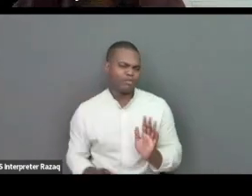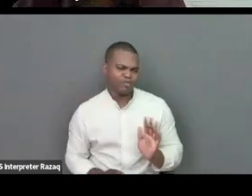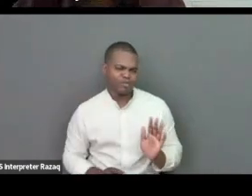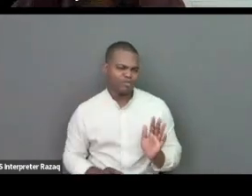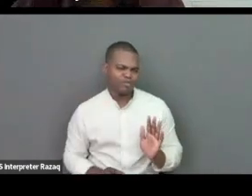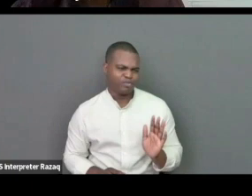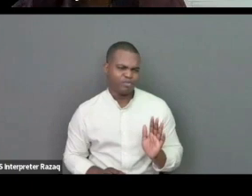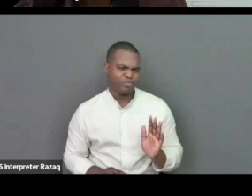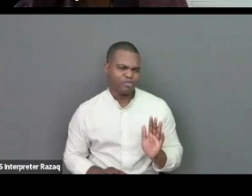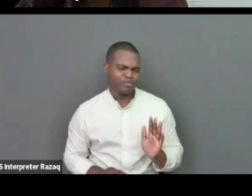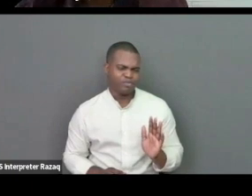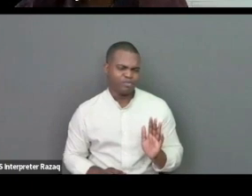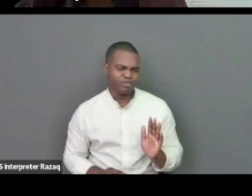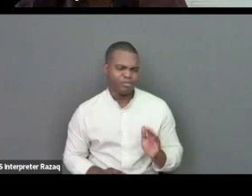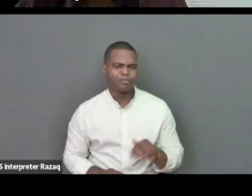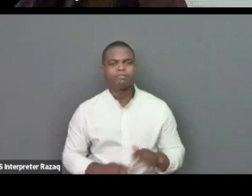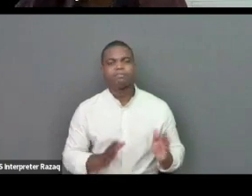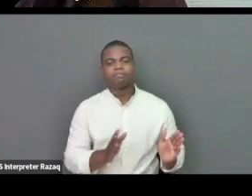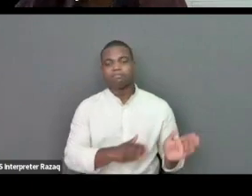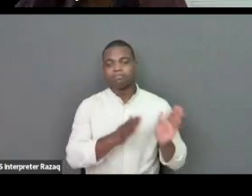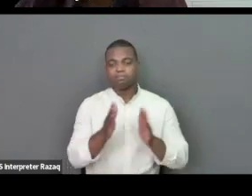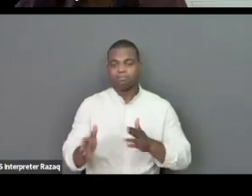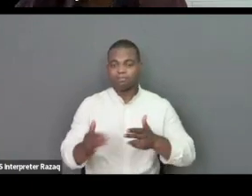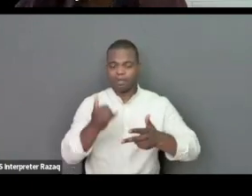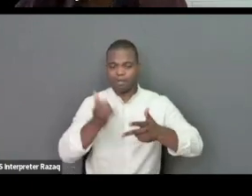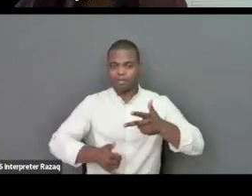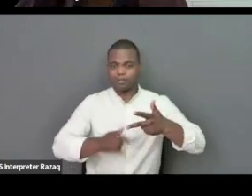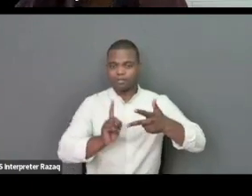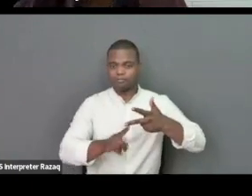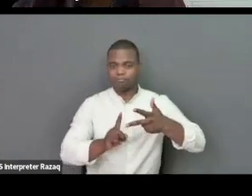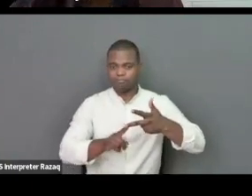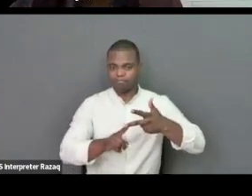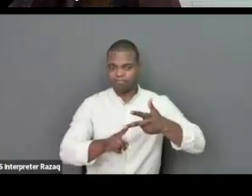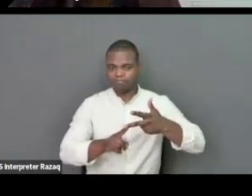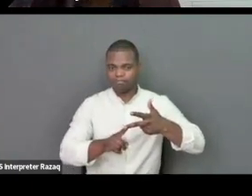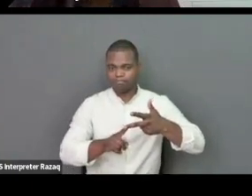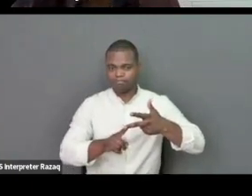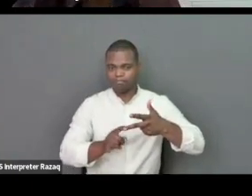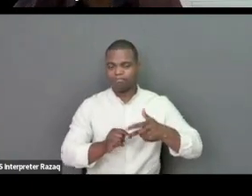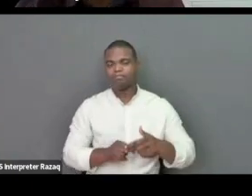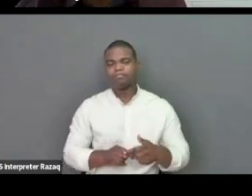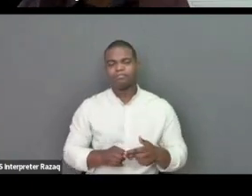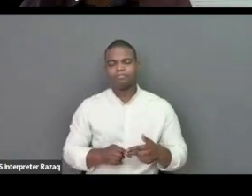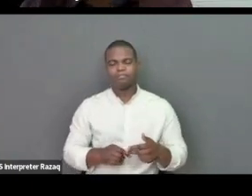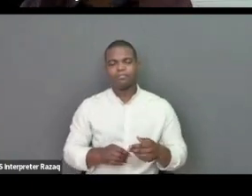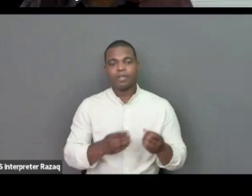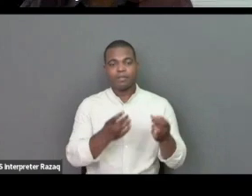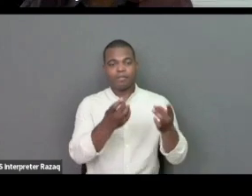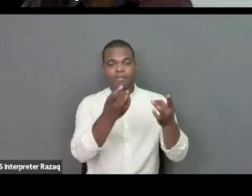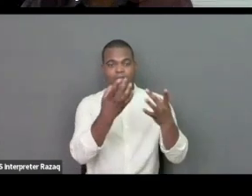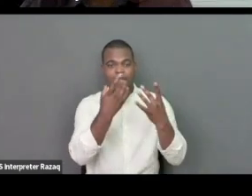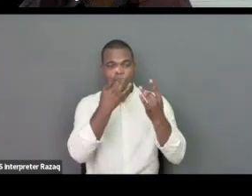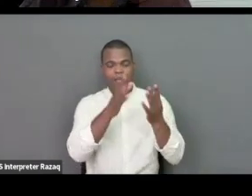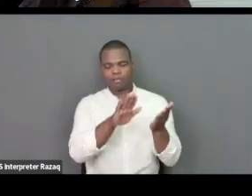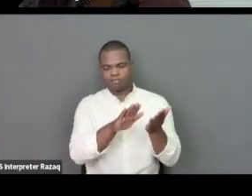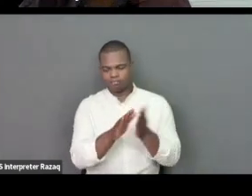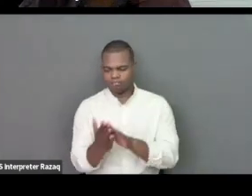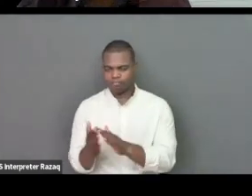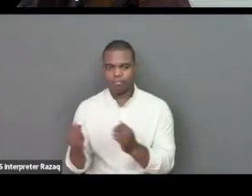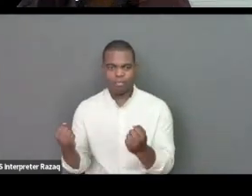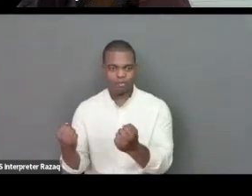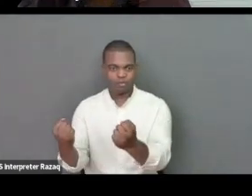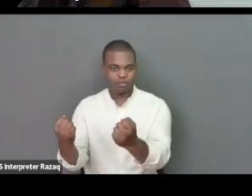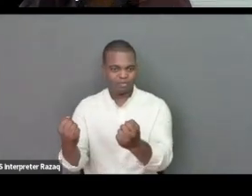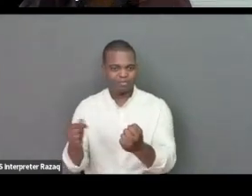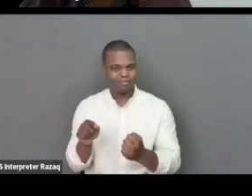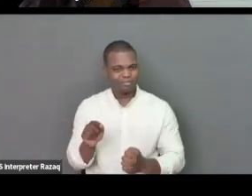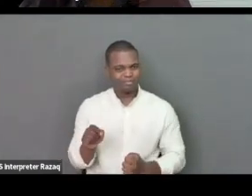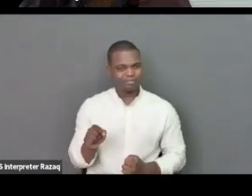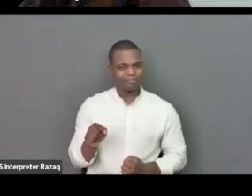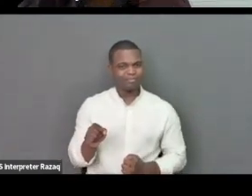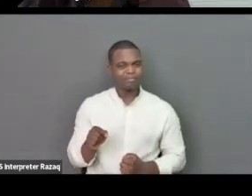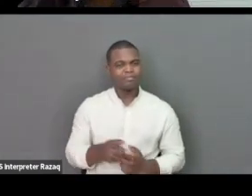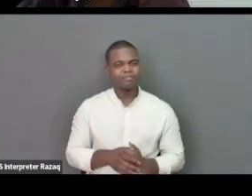to provide feedback that can be used